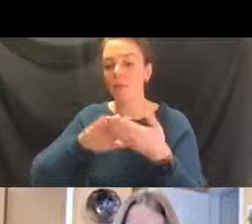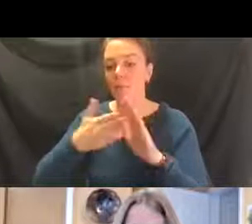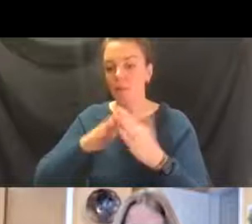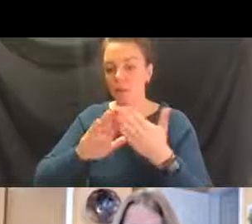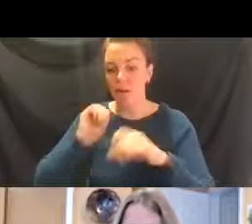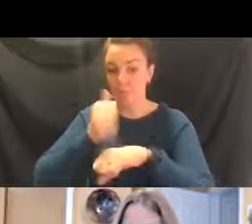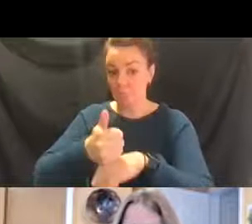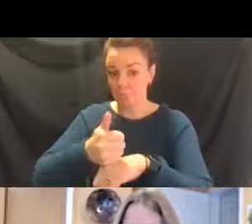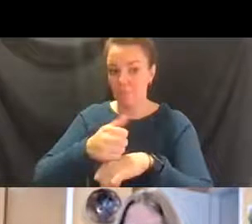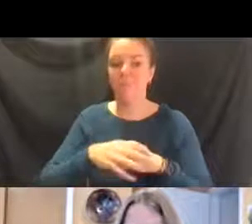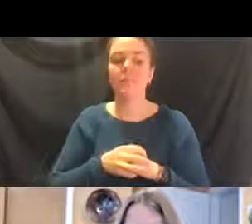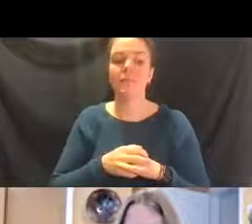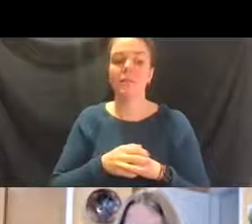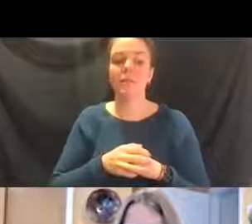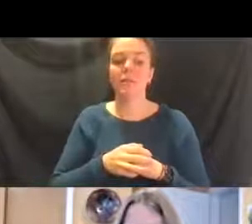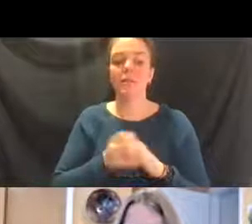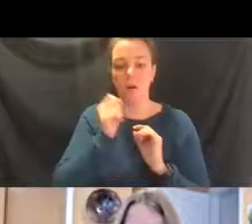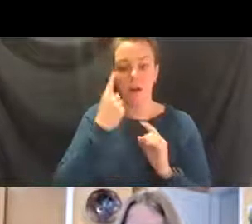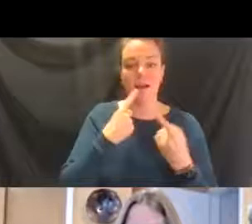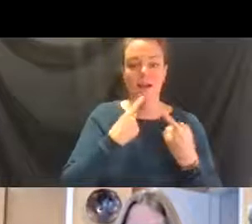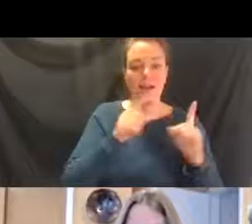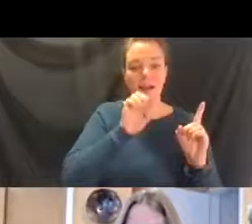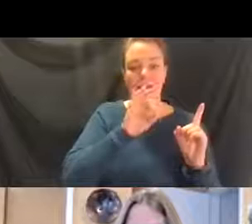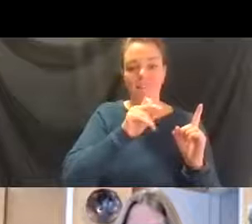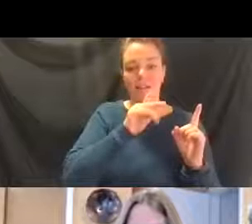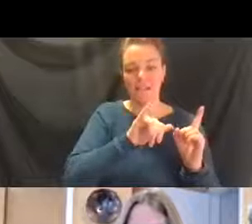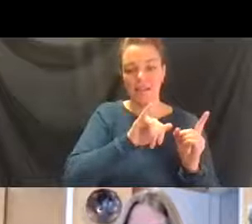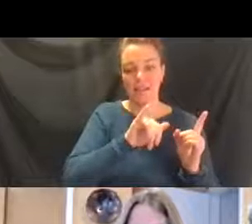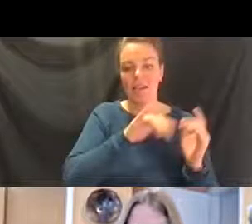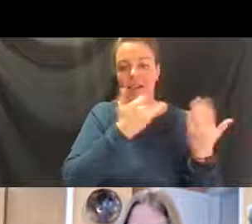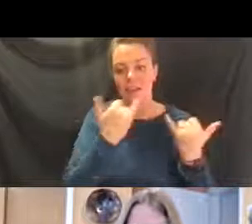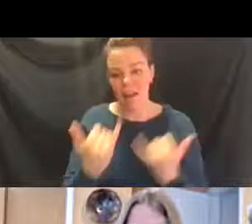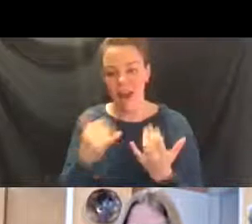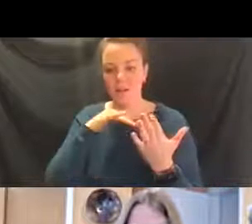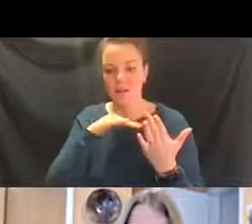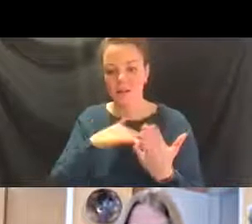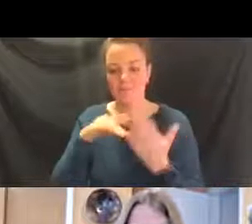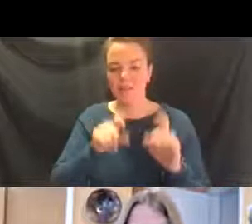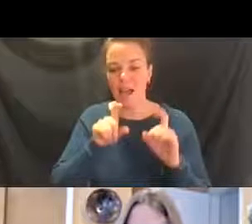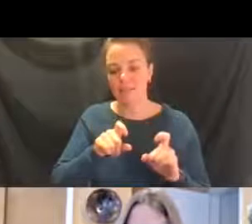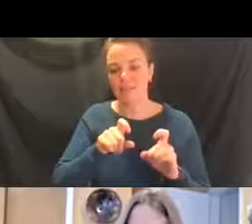so we moved from efficacy to effectiveness where we developed our first train a trainer trial.